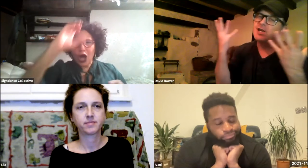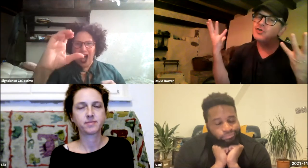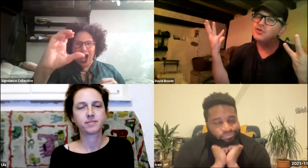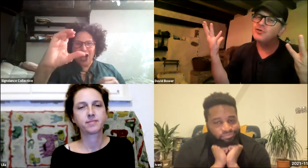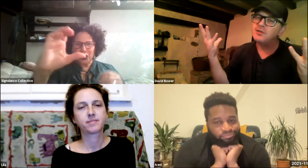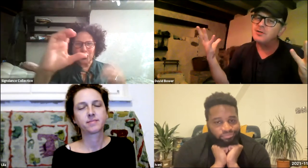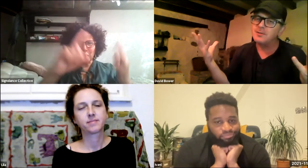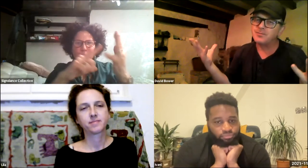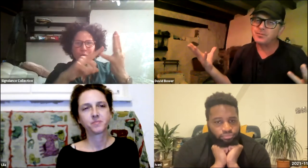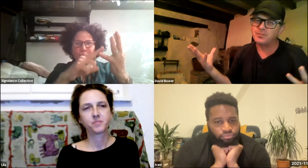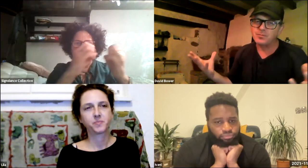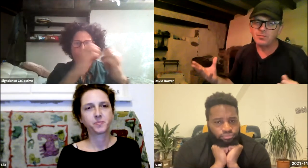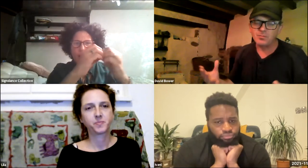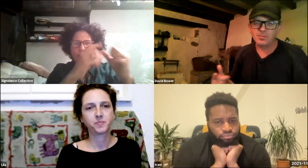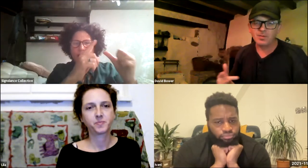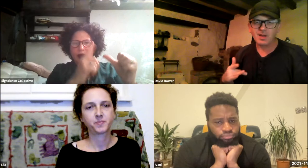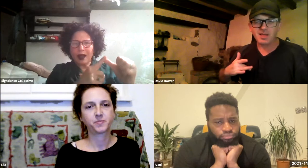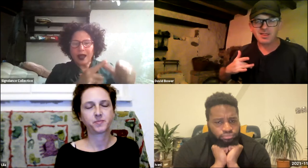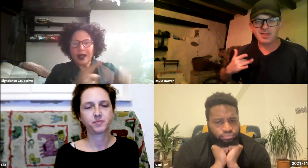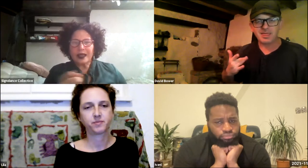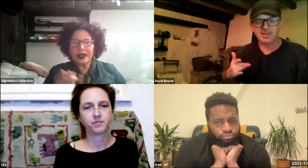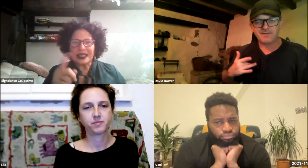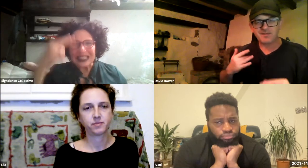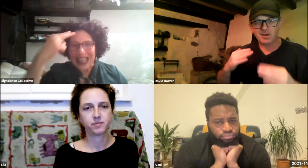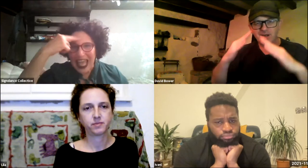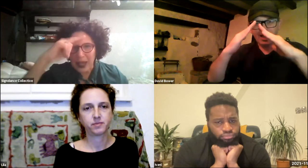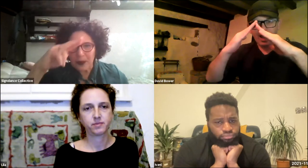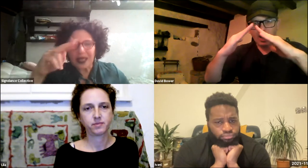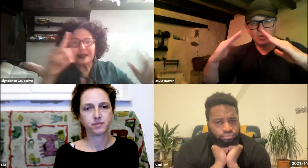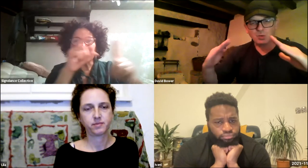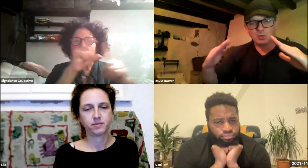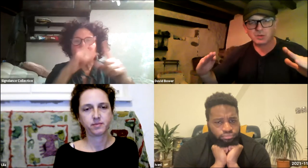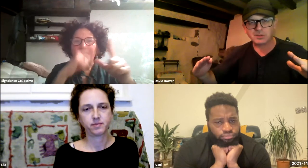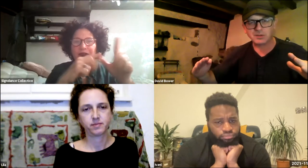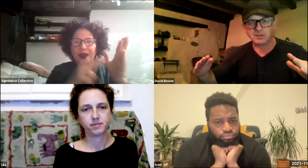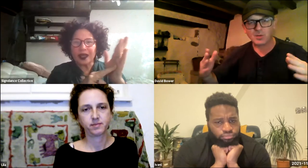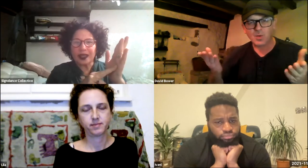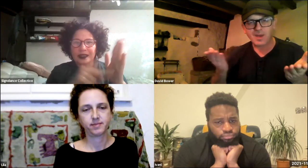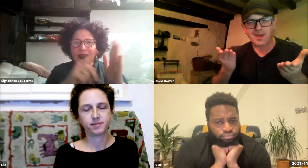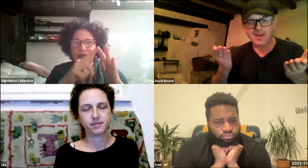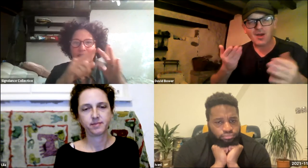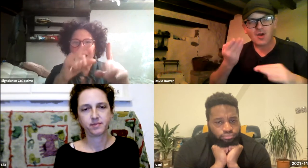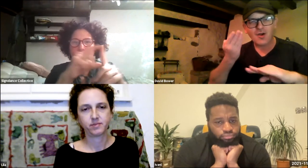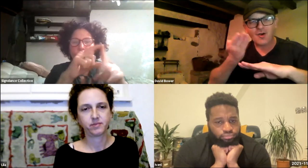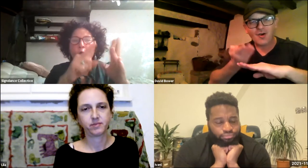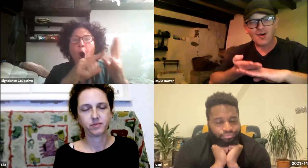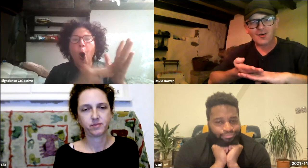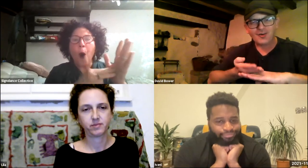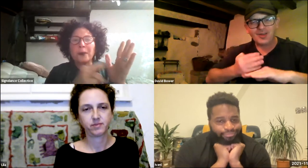how we live with animals in the